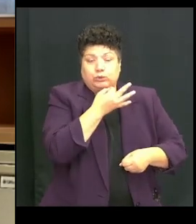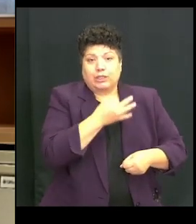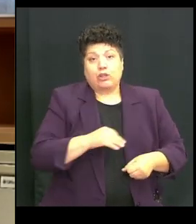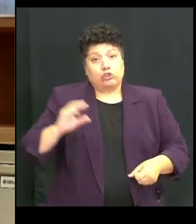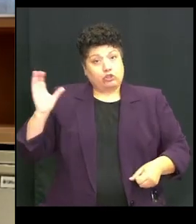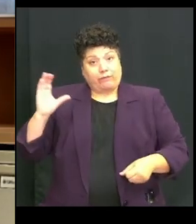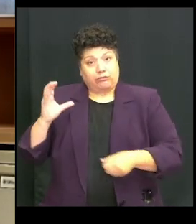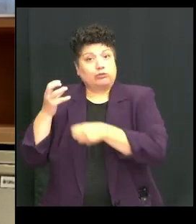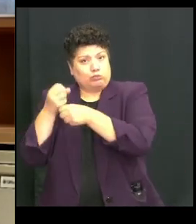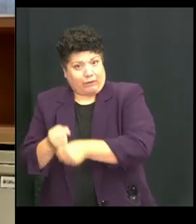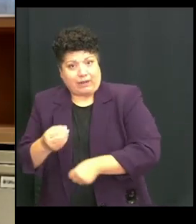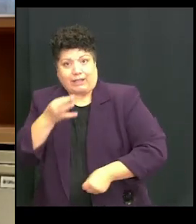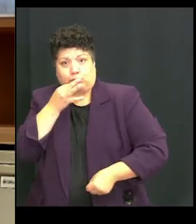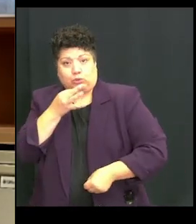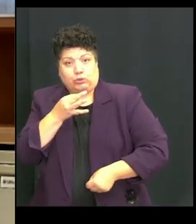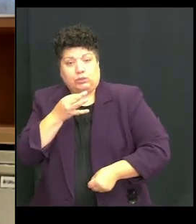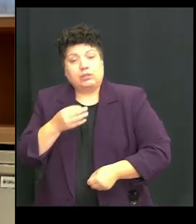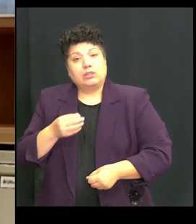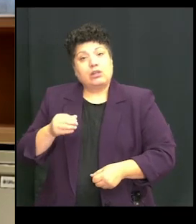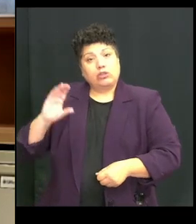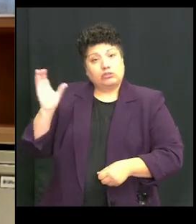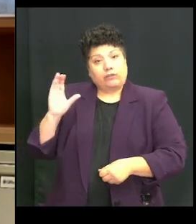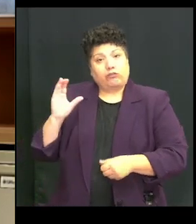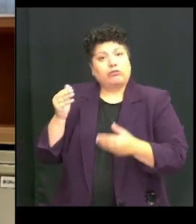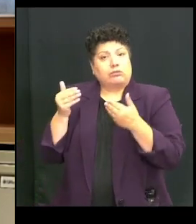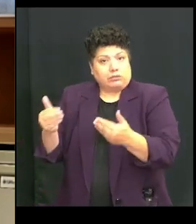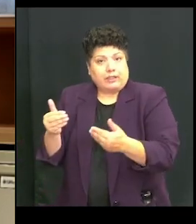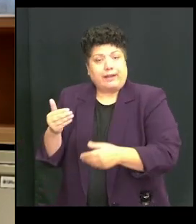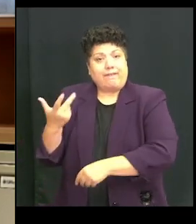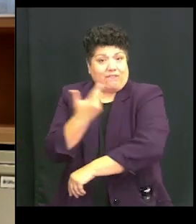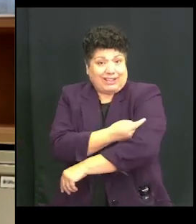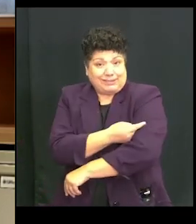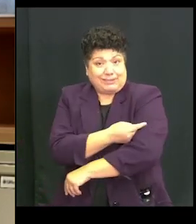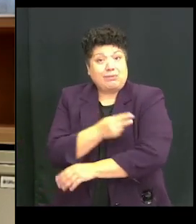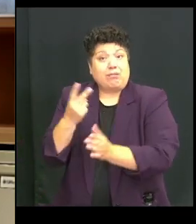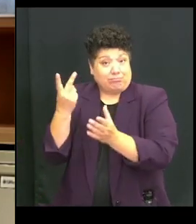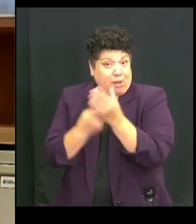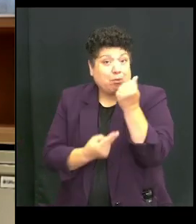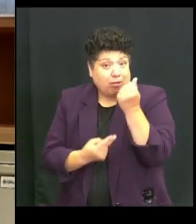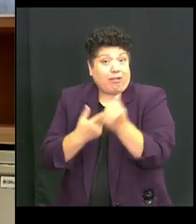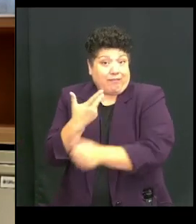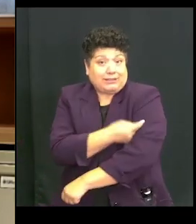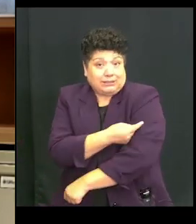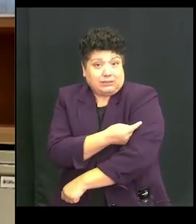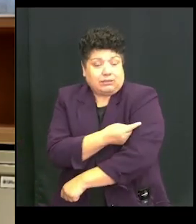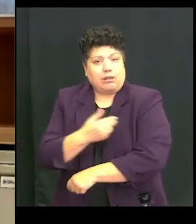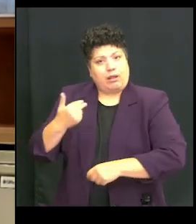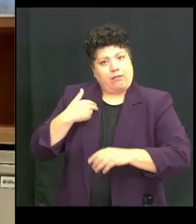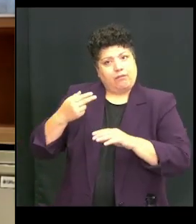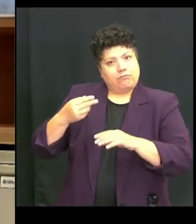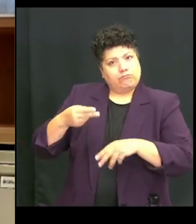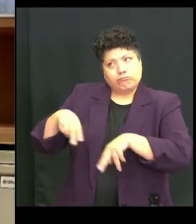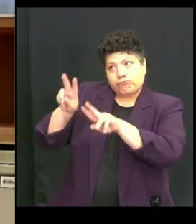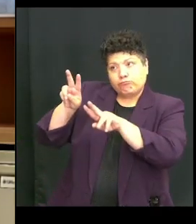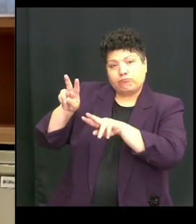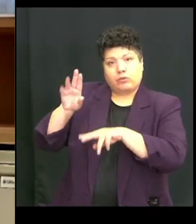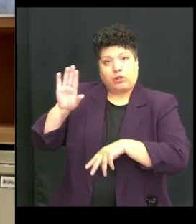The vast majority of Conservatives vaccinated, double vaccinated, have high opinions of experts, are persuaded by experts.